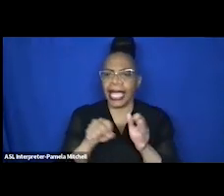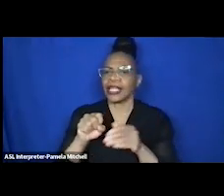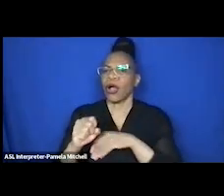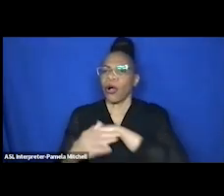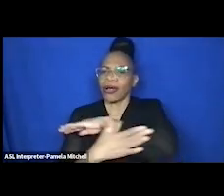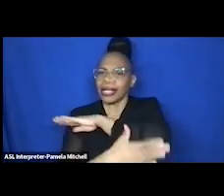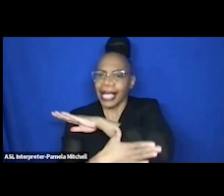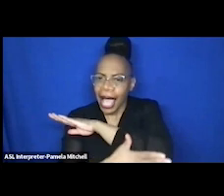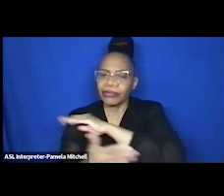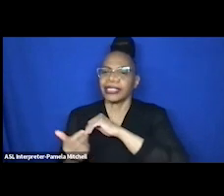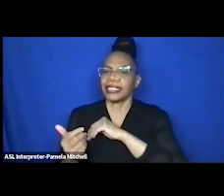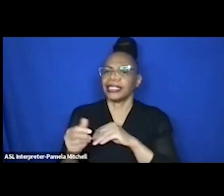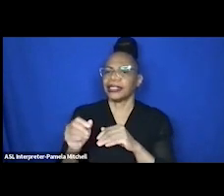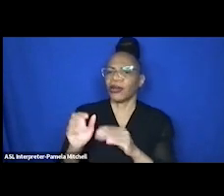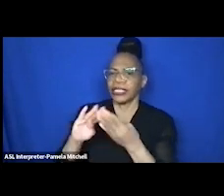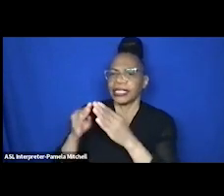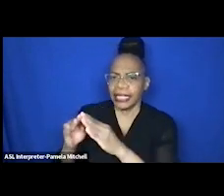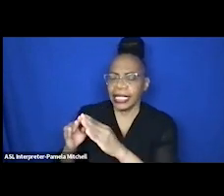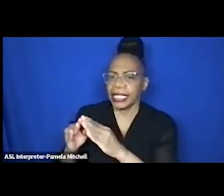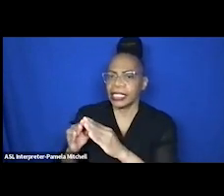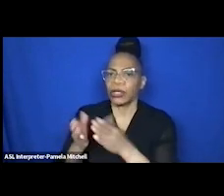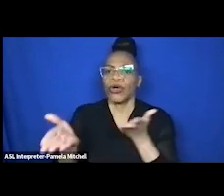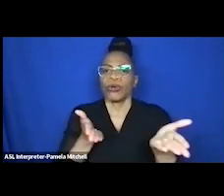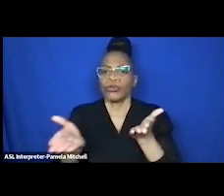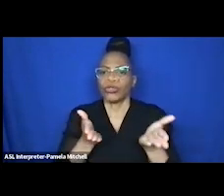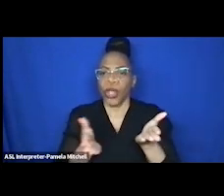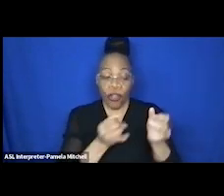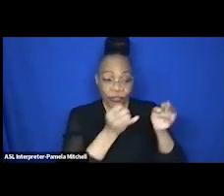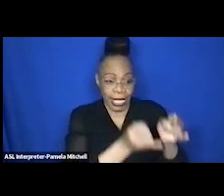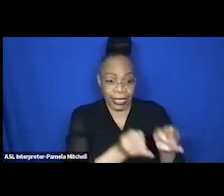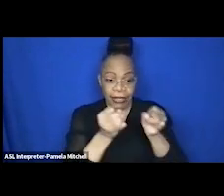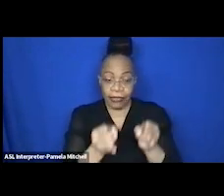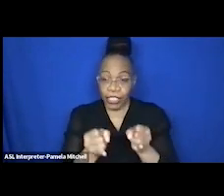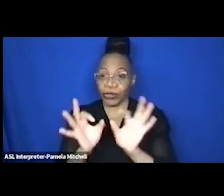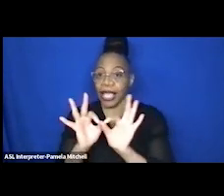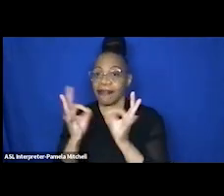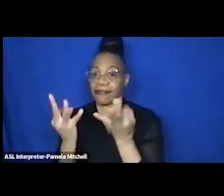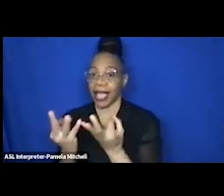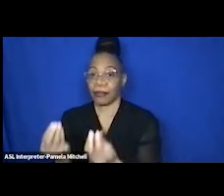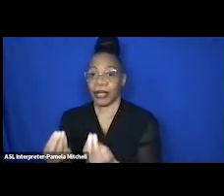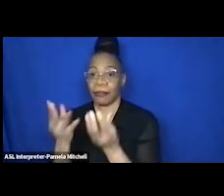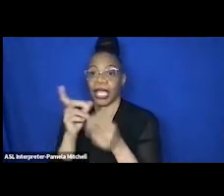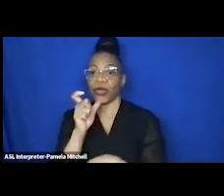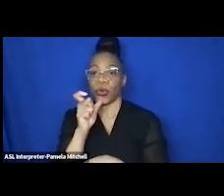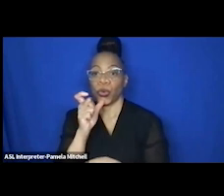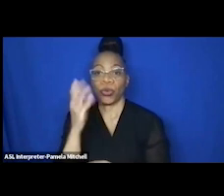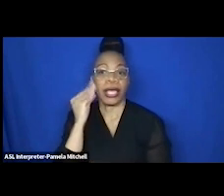or whatnot that serve individuals and families who are experiencing homelessness. And as I mentioned, a problem that is,